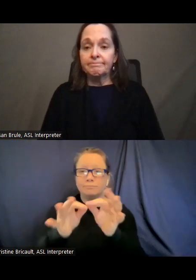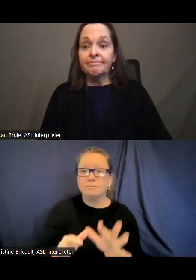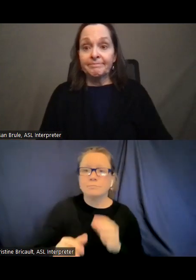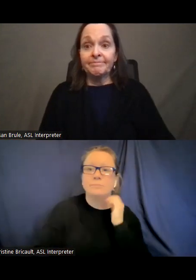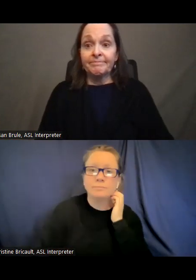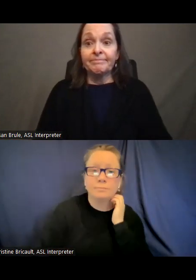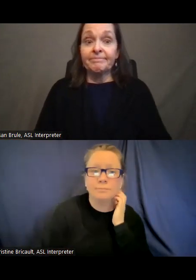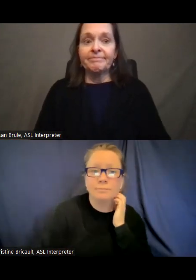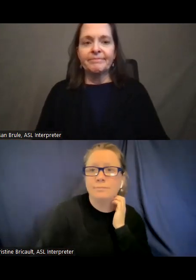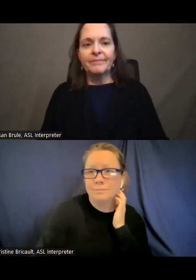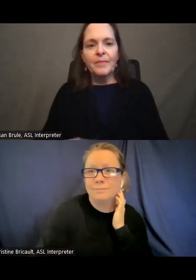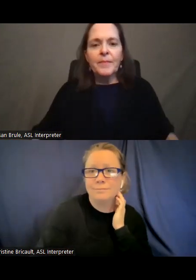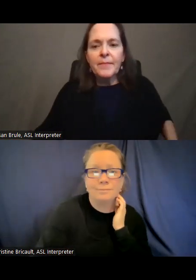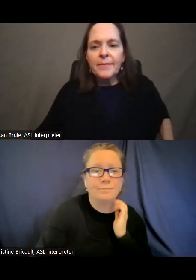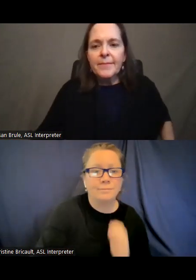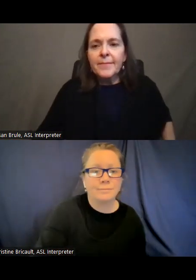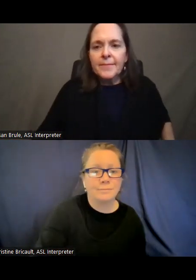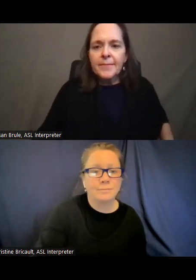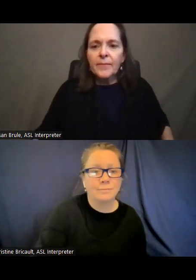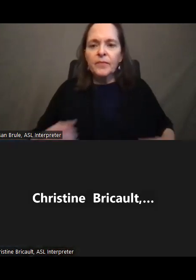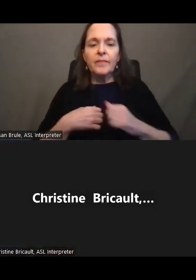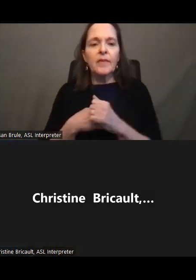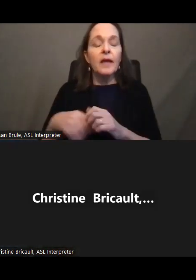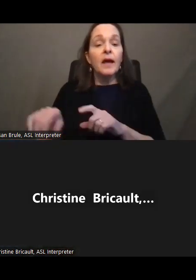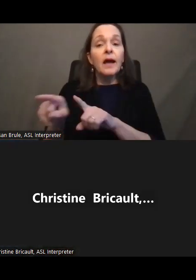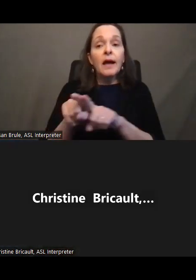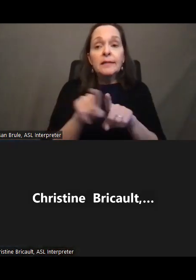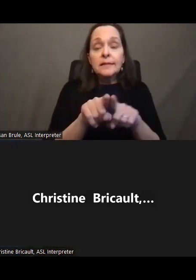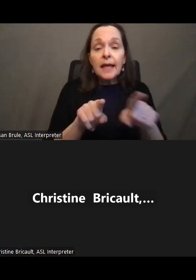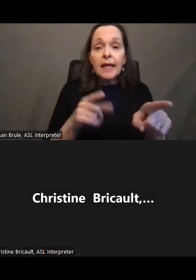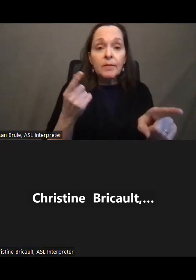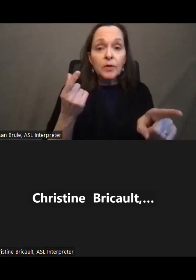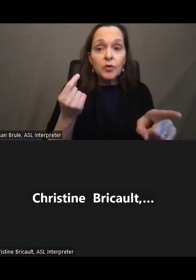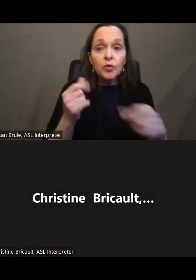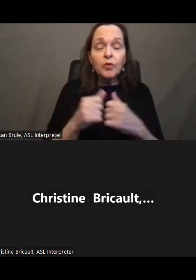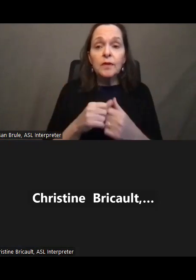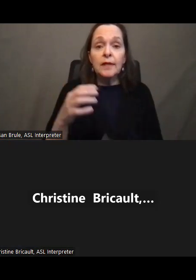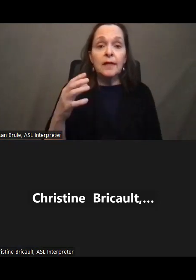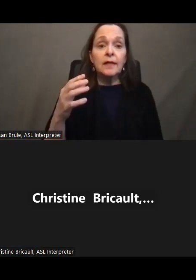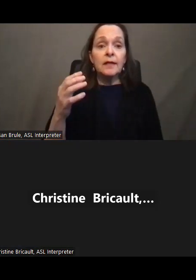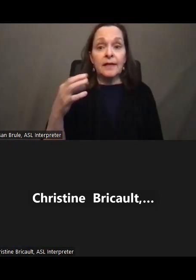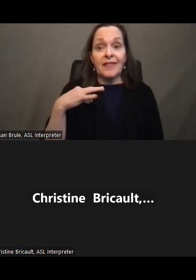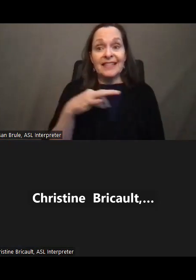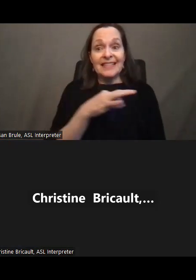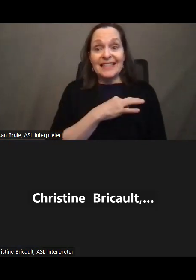You're also going to inform staff within the agency who need to know about the accommodation.